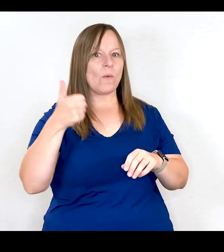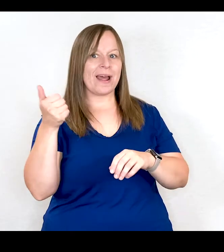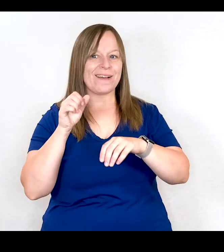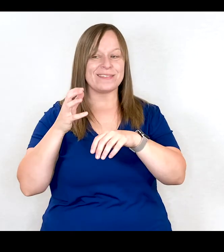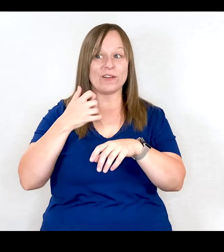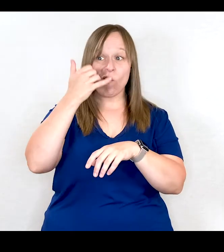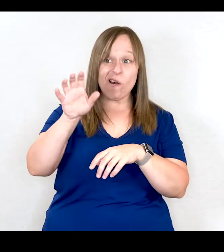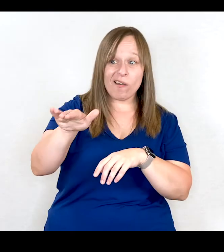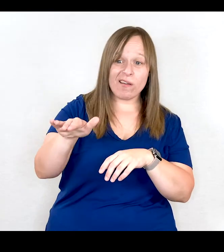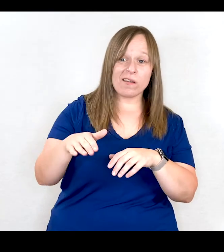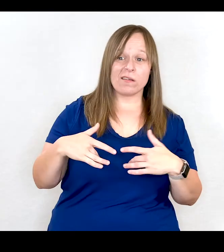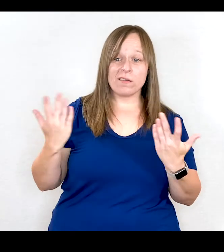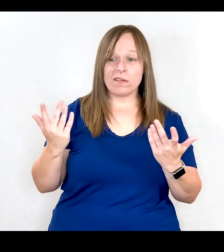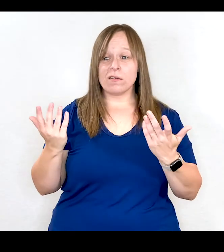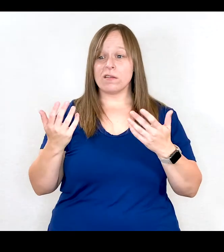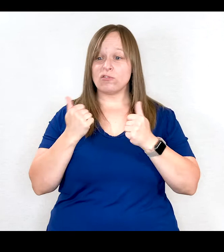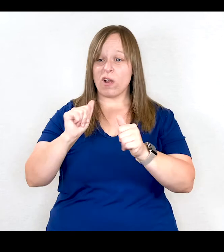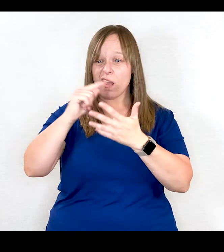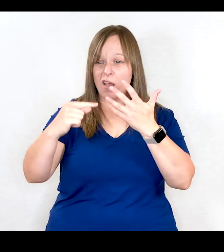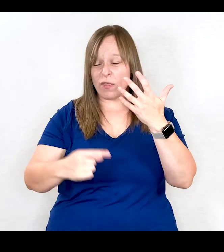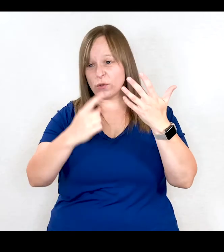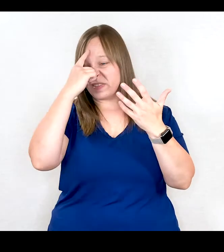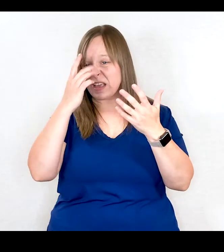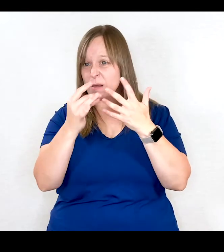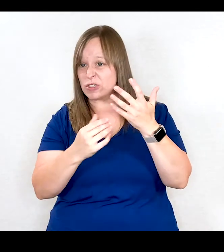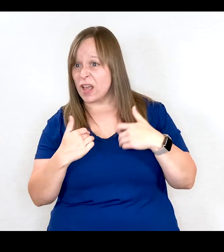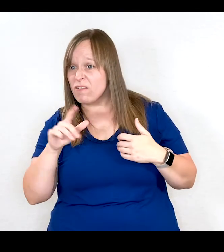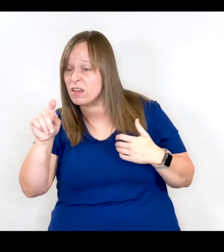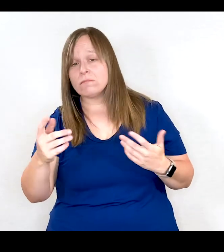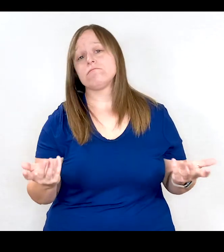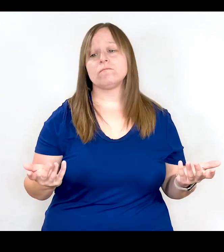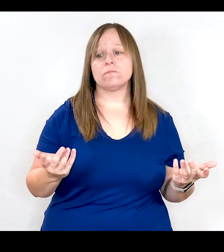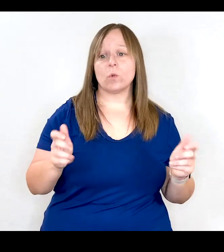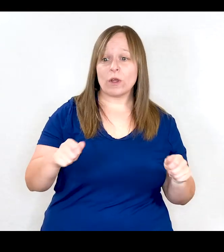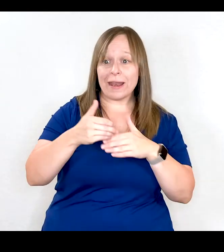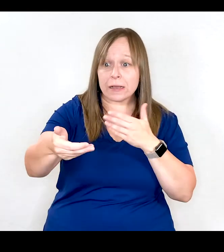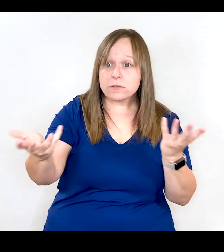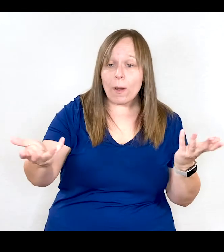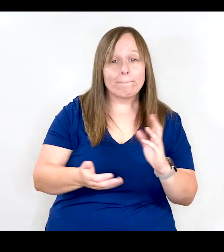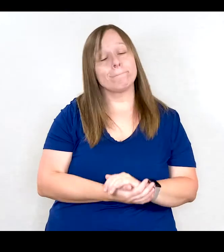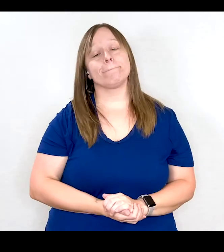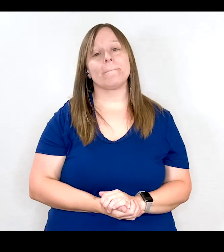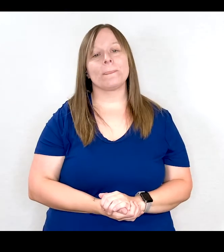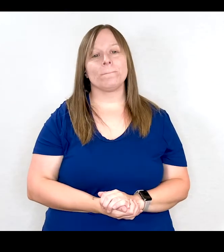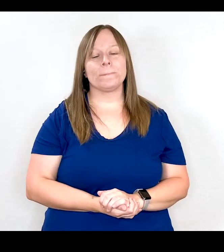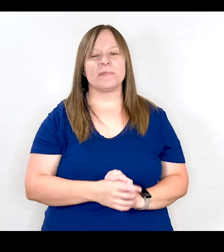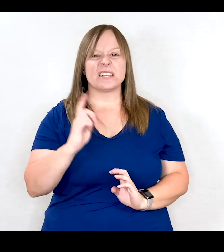I had somebody else that I could call and say, this is what I've tried. Is there anything else that you think I should be doing? What could I do next?